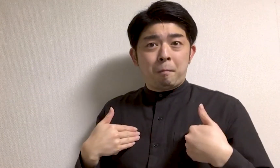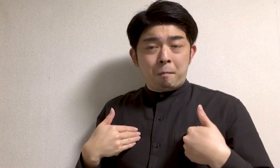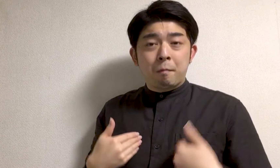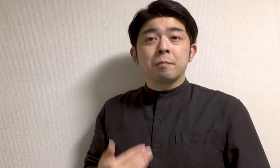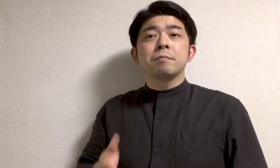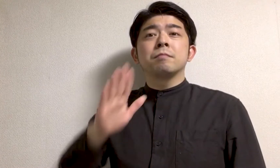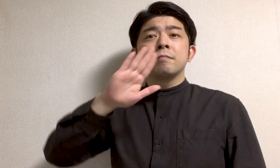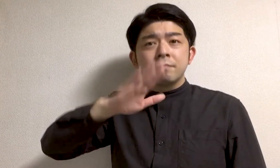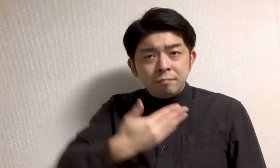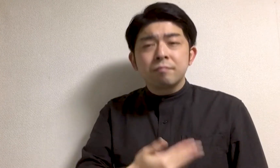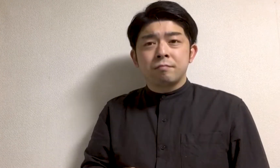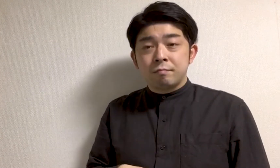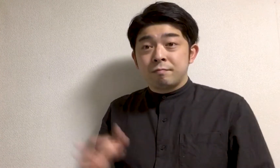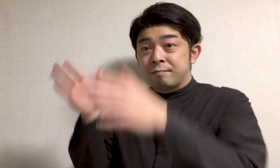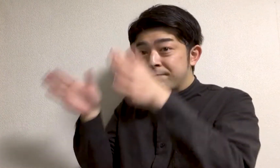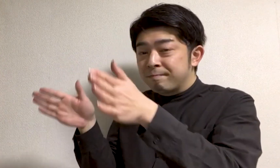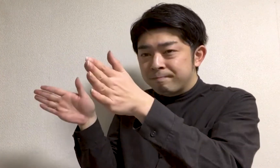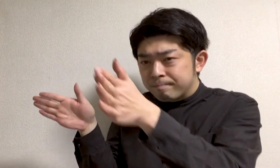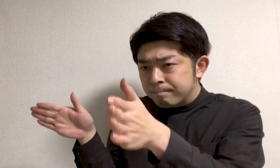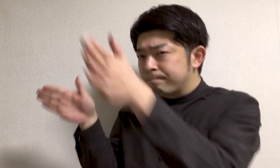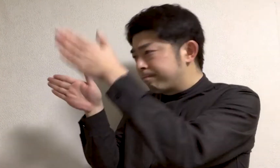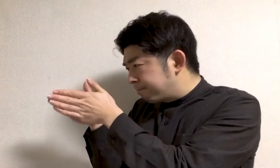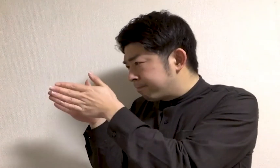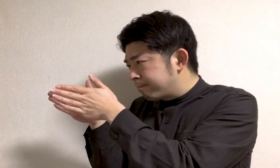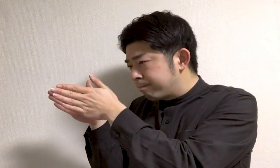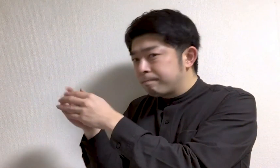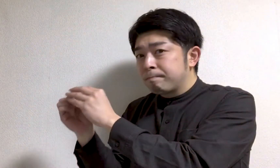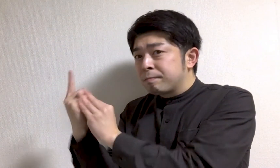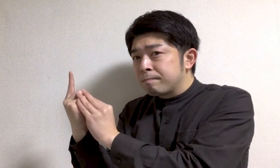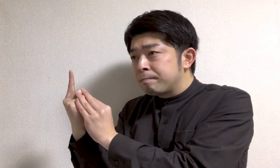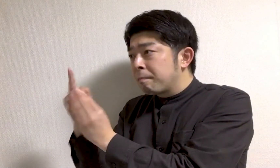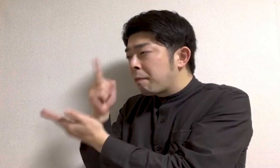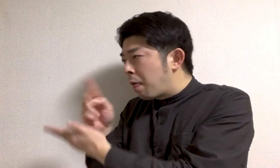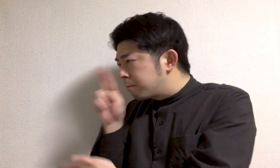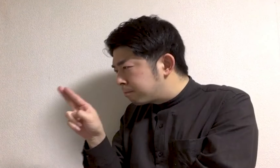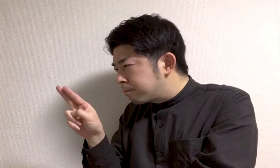However, If you focus on each event,